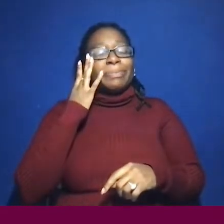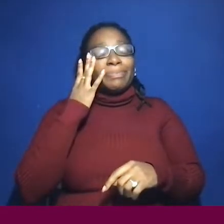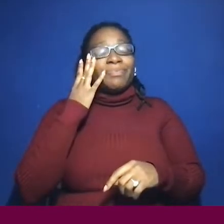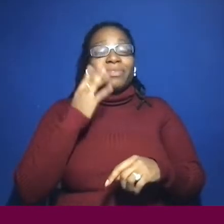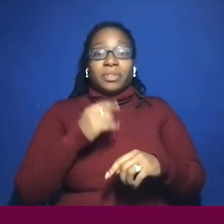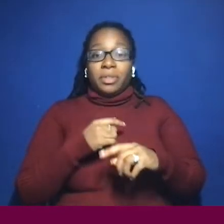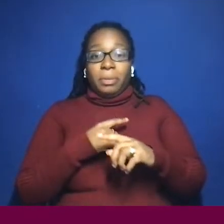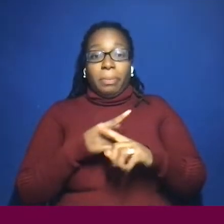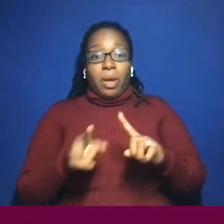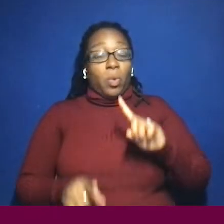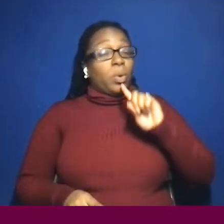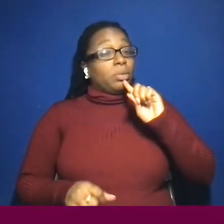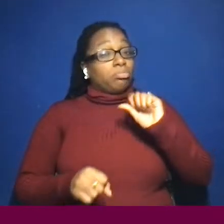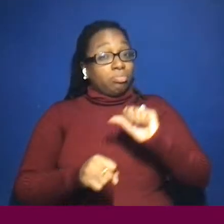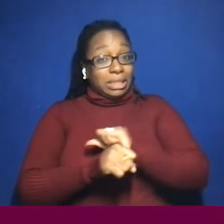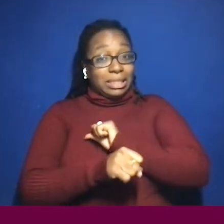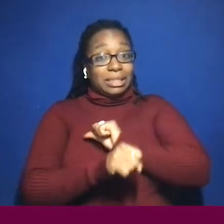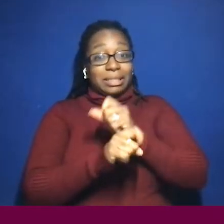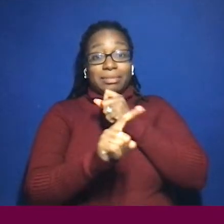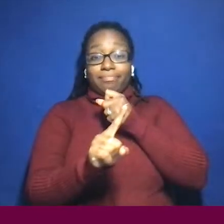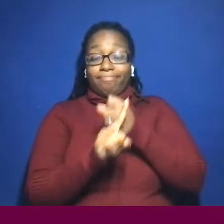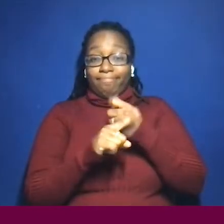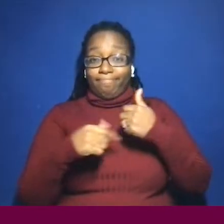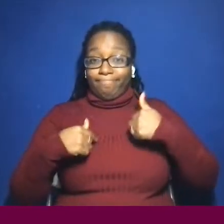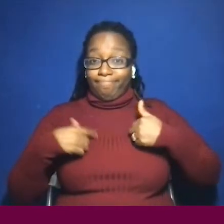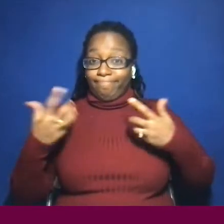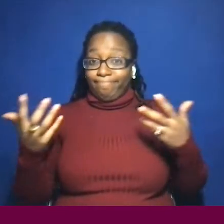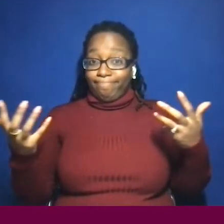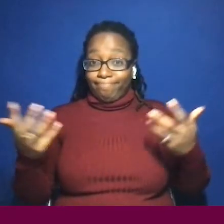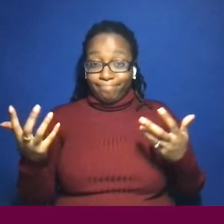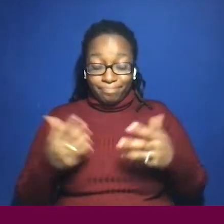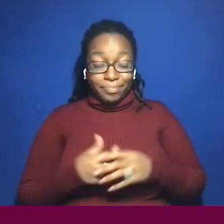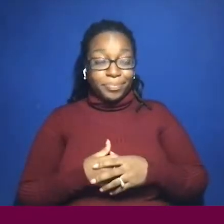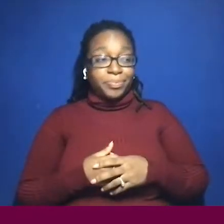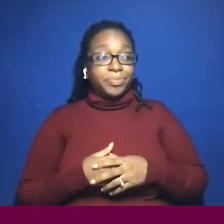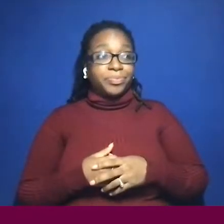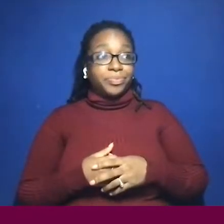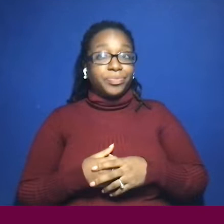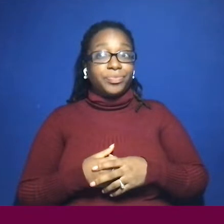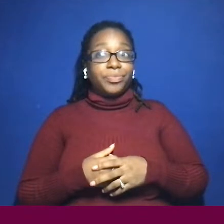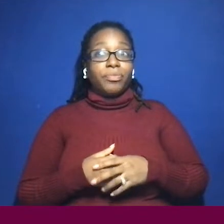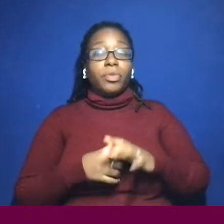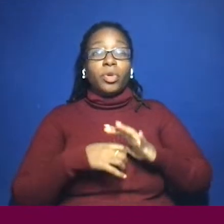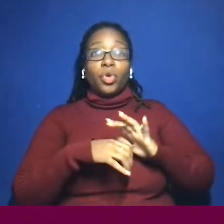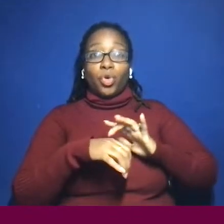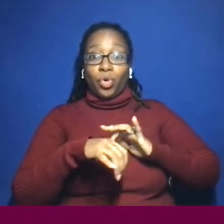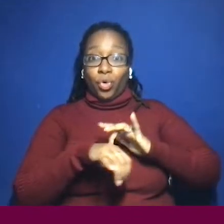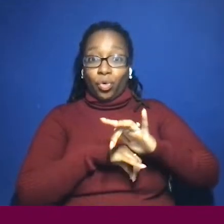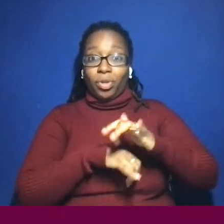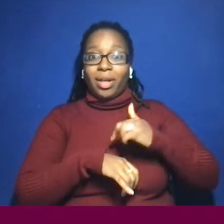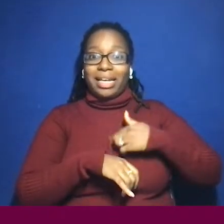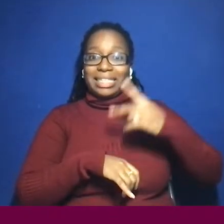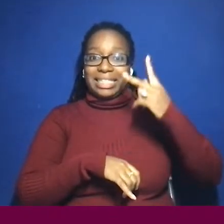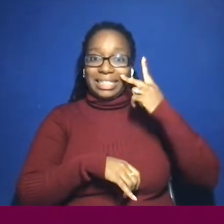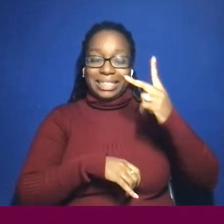was so striking about this particular case was that very early on, there were accusations that